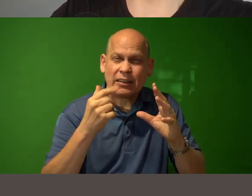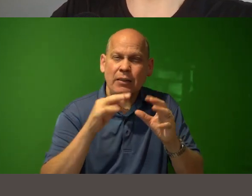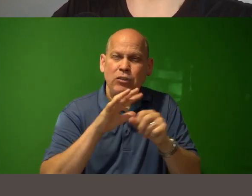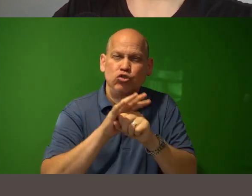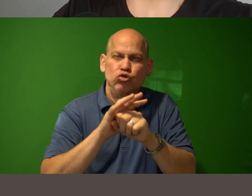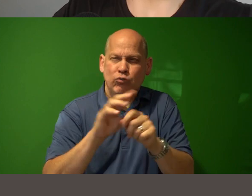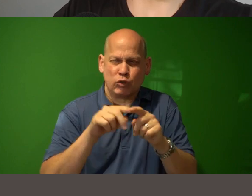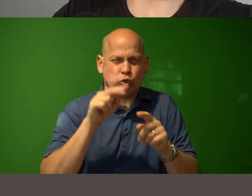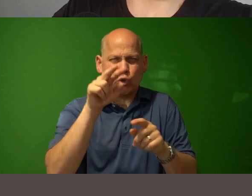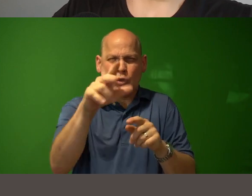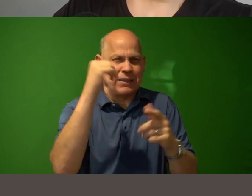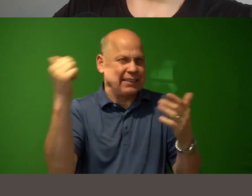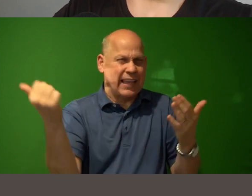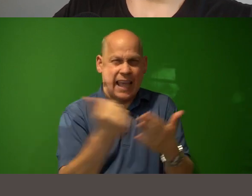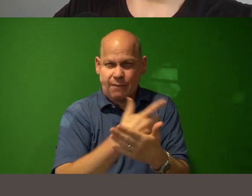Look at this because everything's so close.